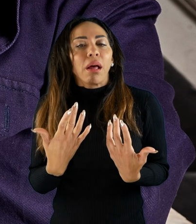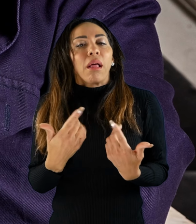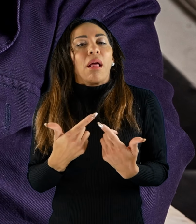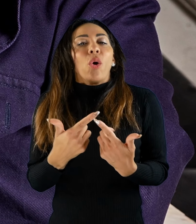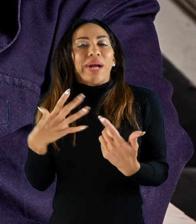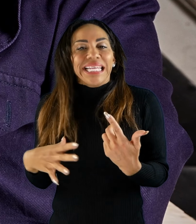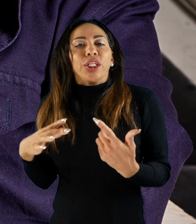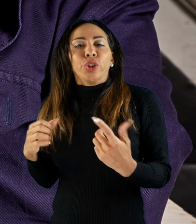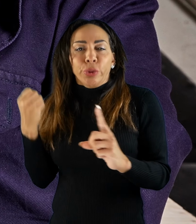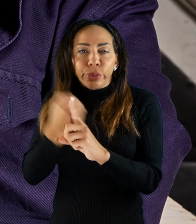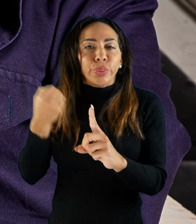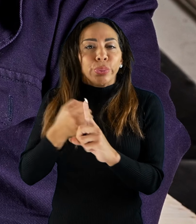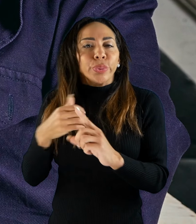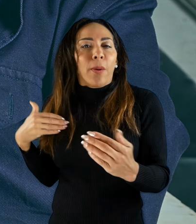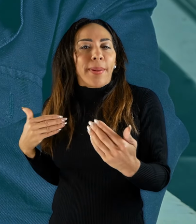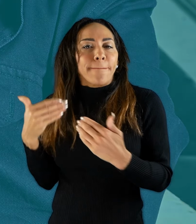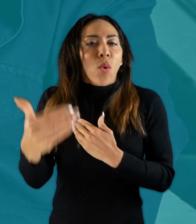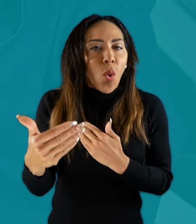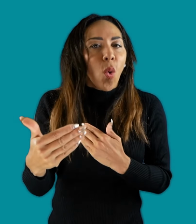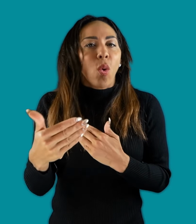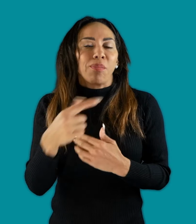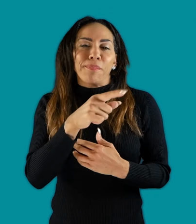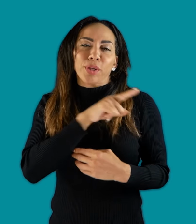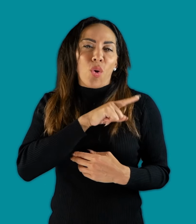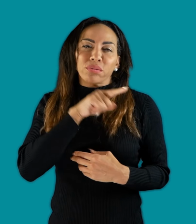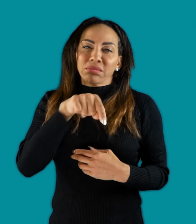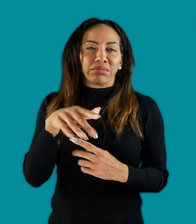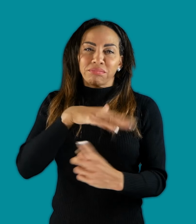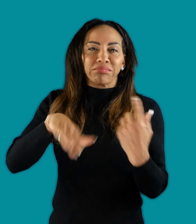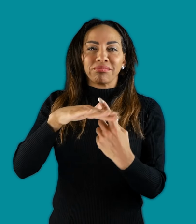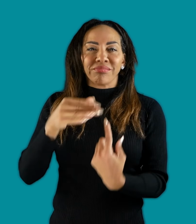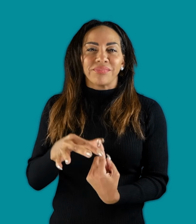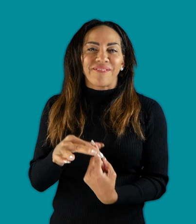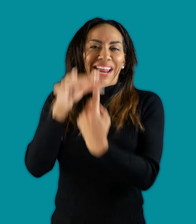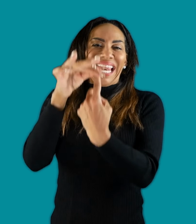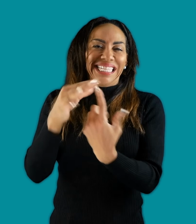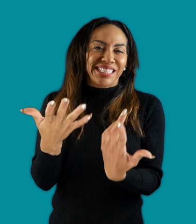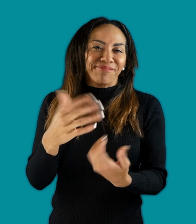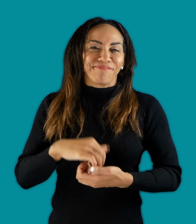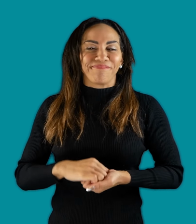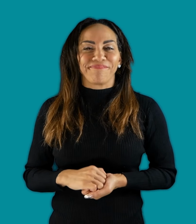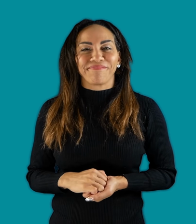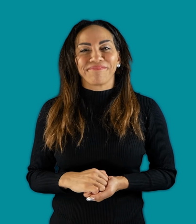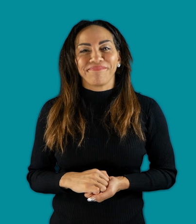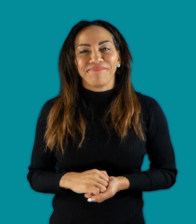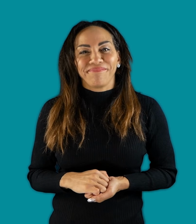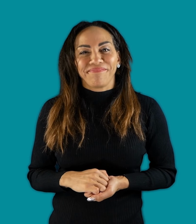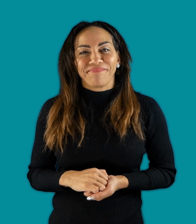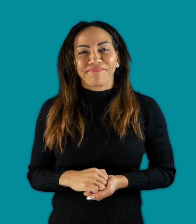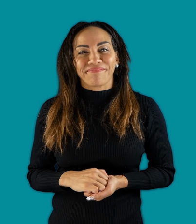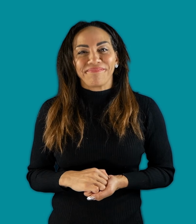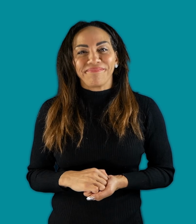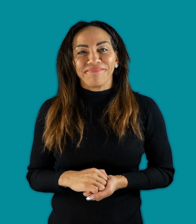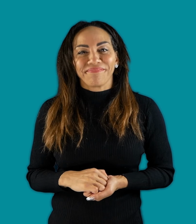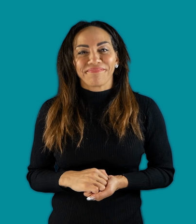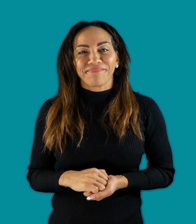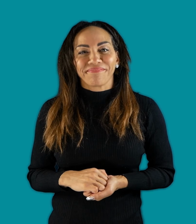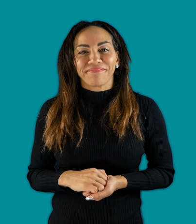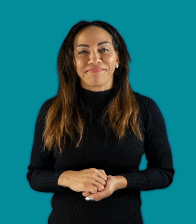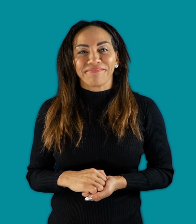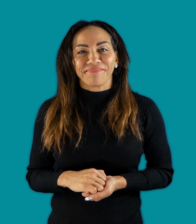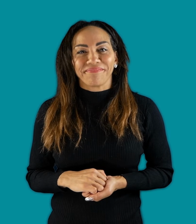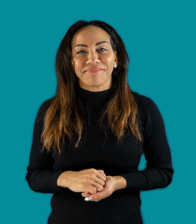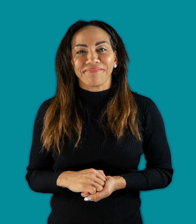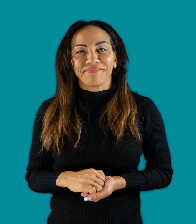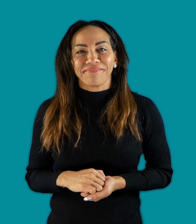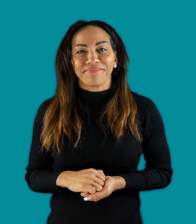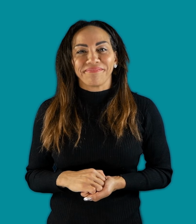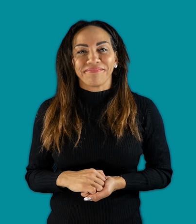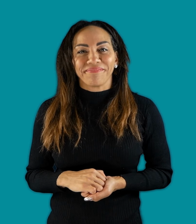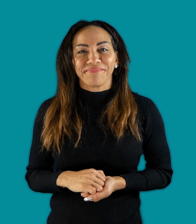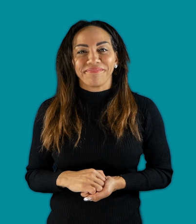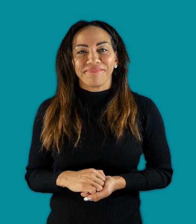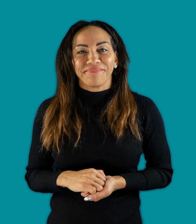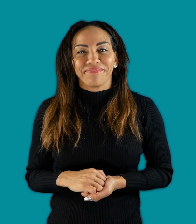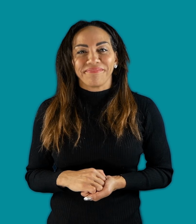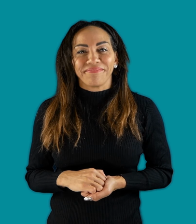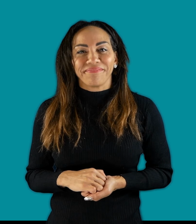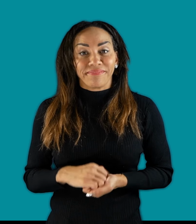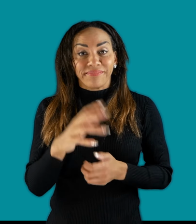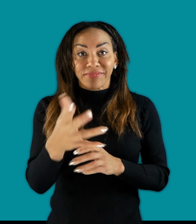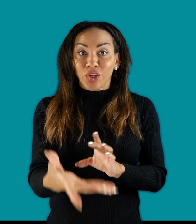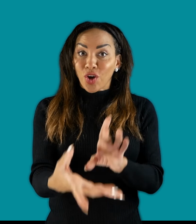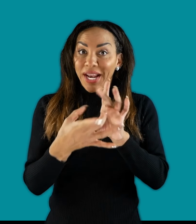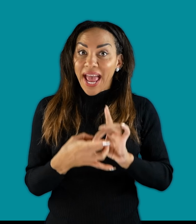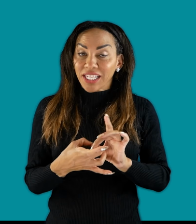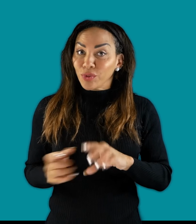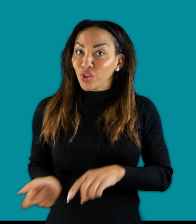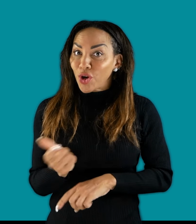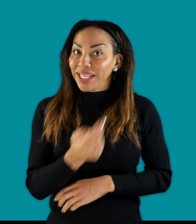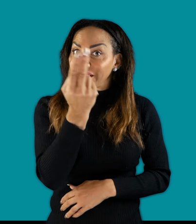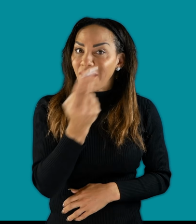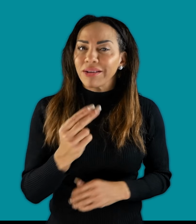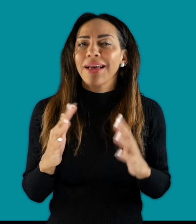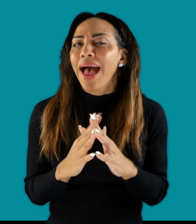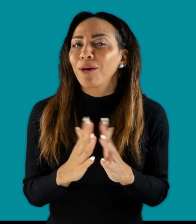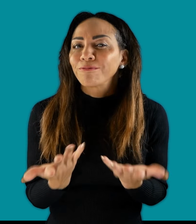How can people stay connected with Journey into Arts?